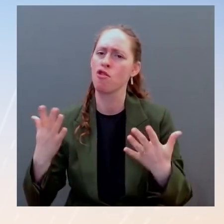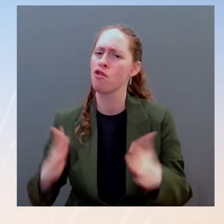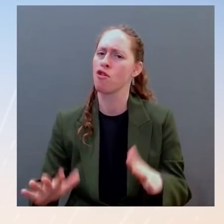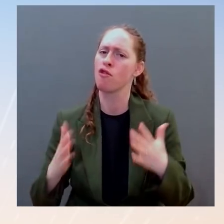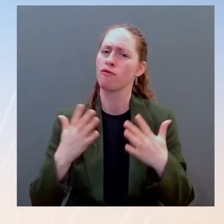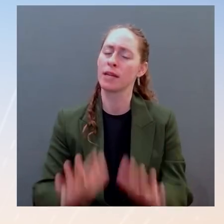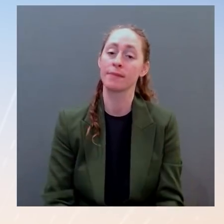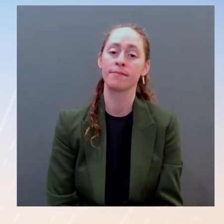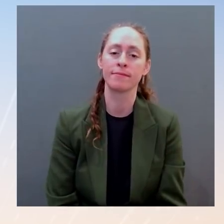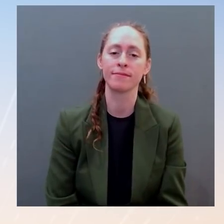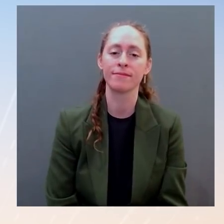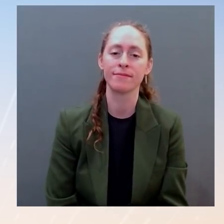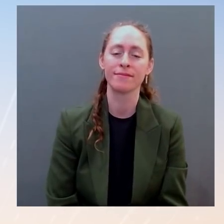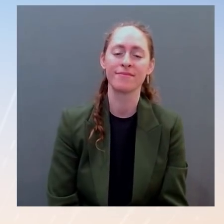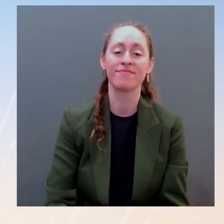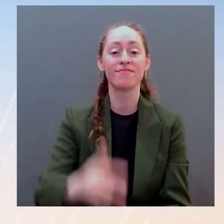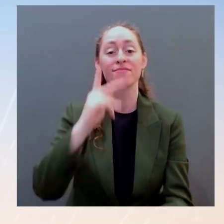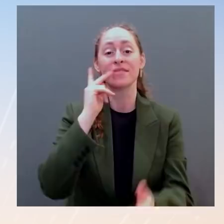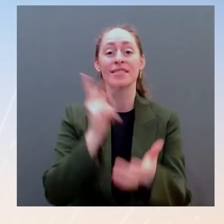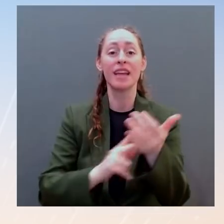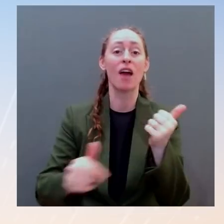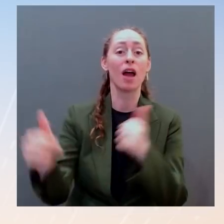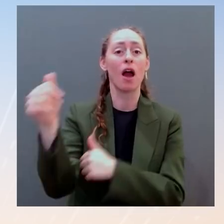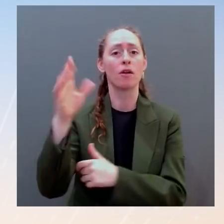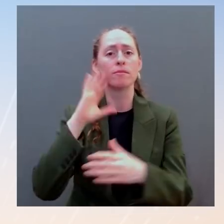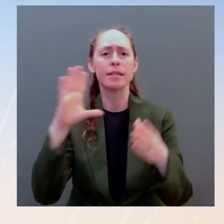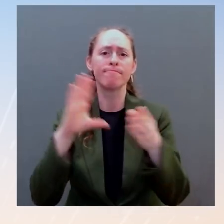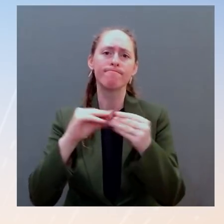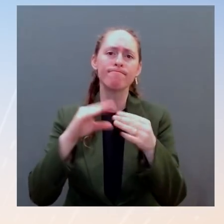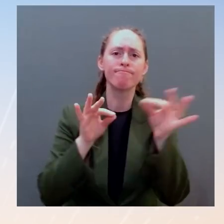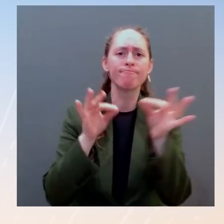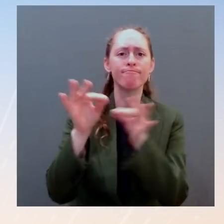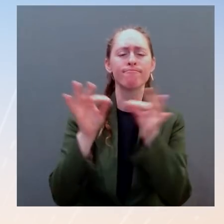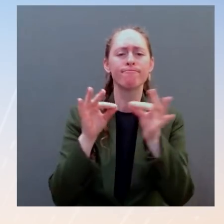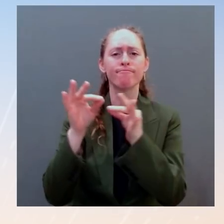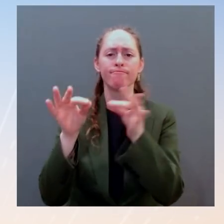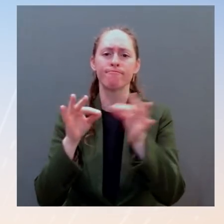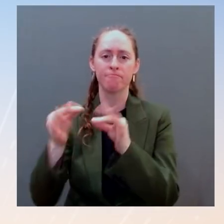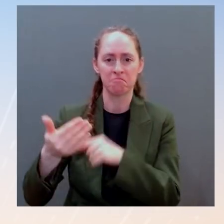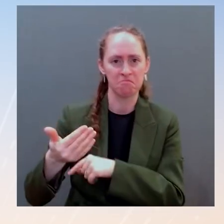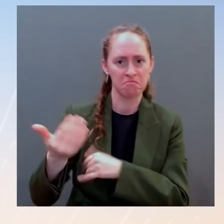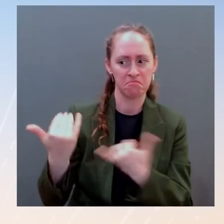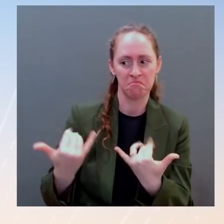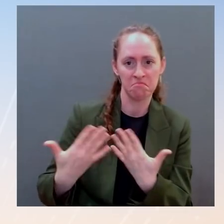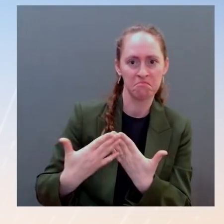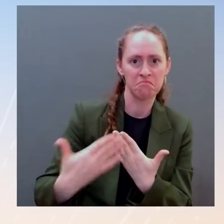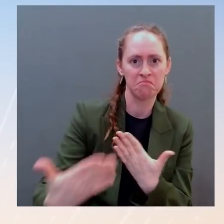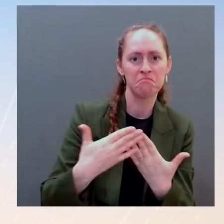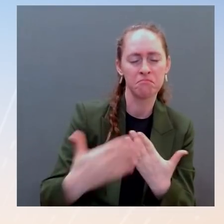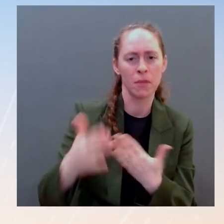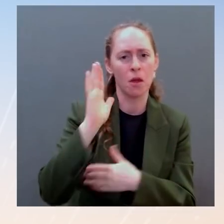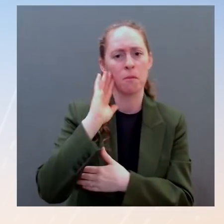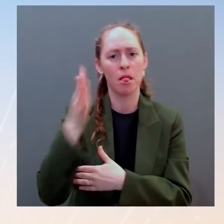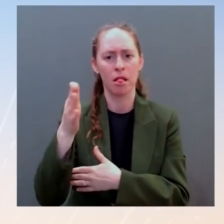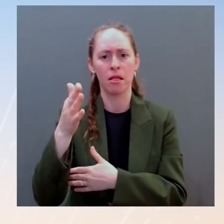I'm sure he will answer that question and multiple other questions, and I will let him speak for himself. But I would just note that we're continuing